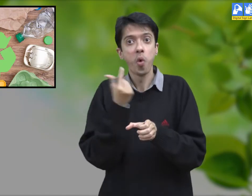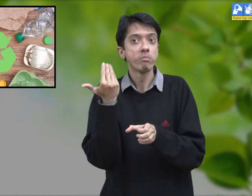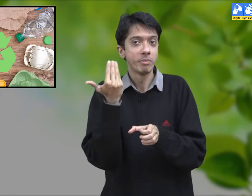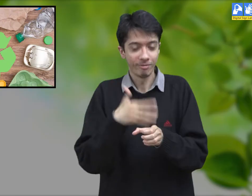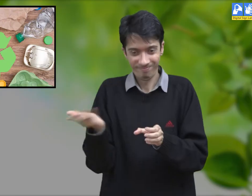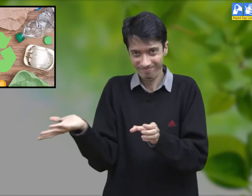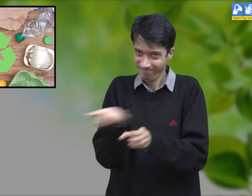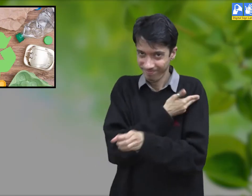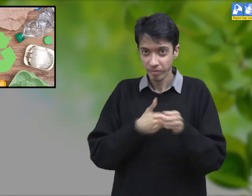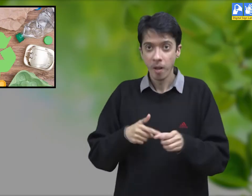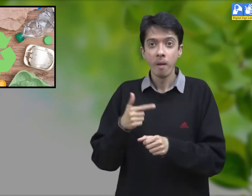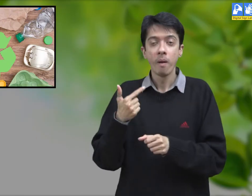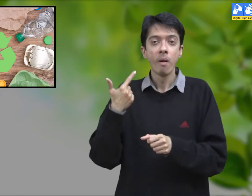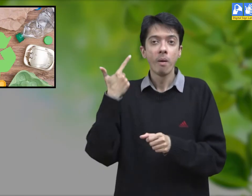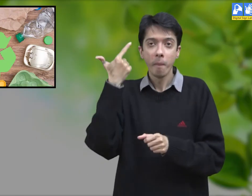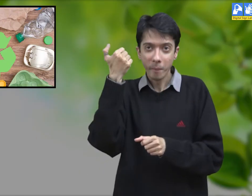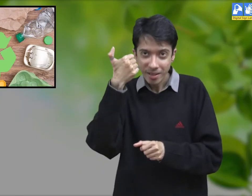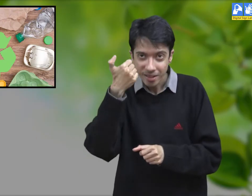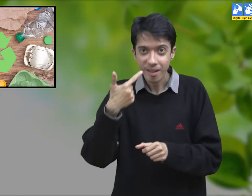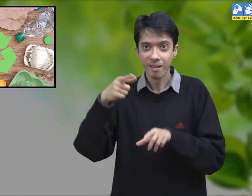Instead of throwing that we can use it again.